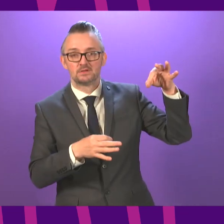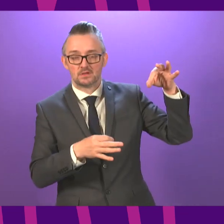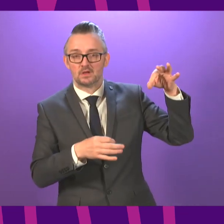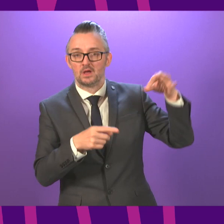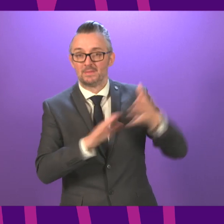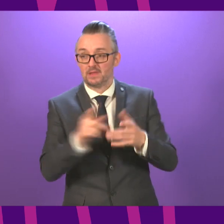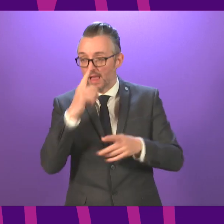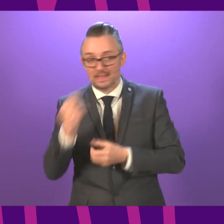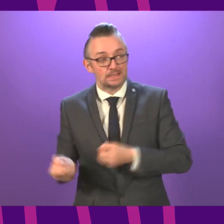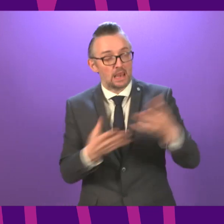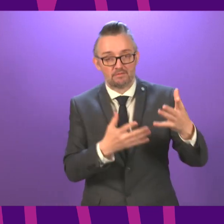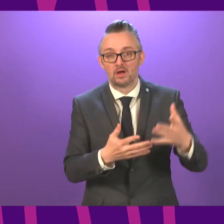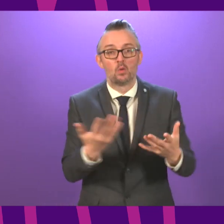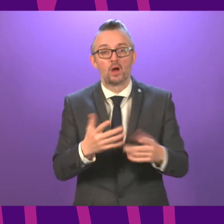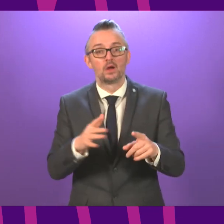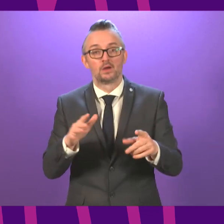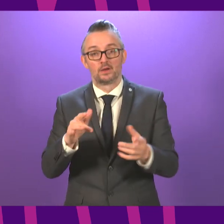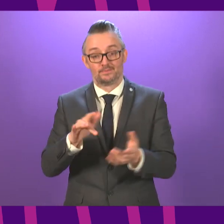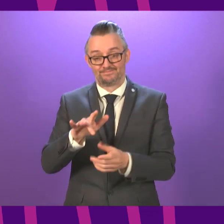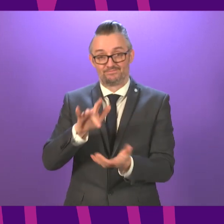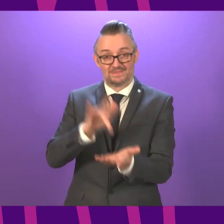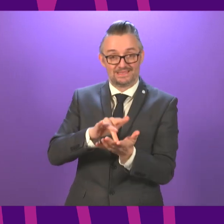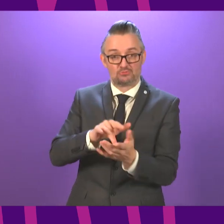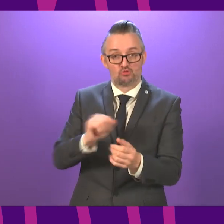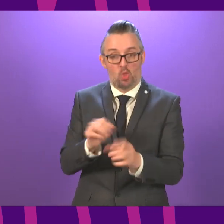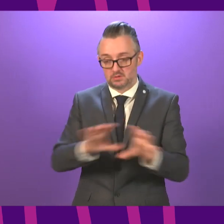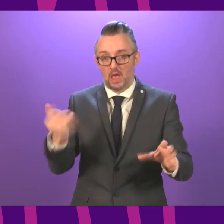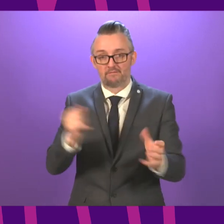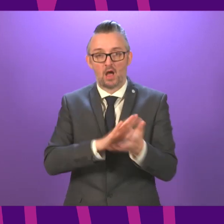central Scotland. In addition to relieving some of the growing Brexit and Covid burden on local